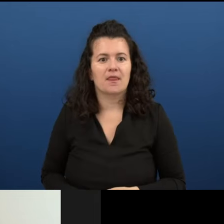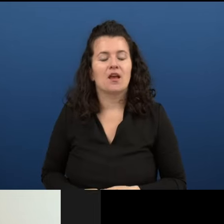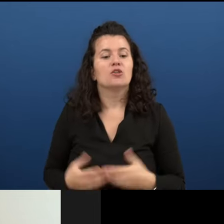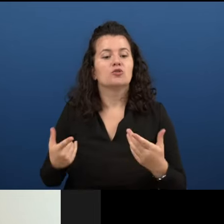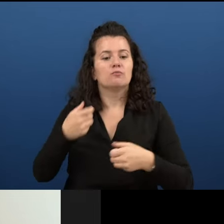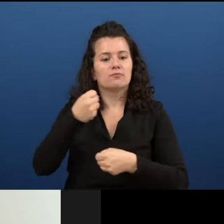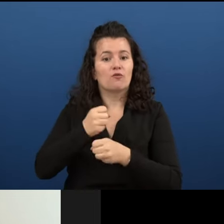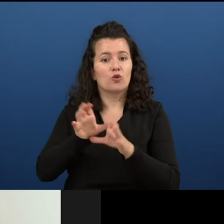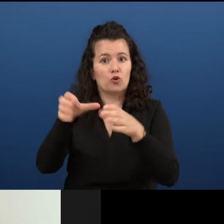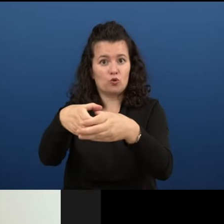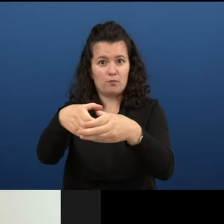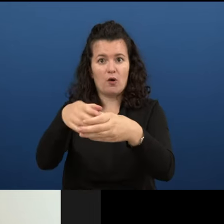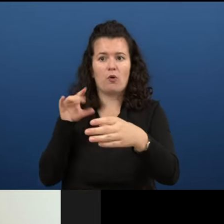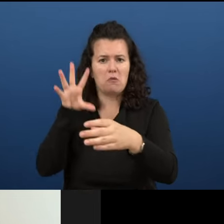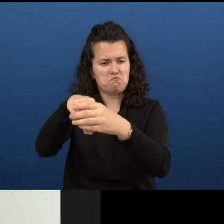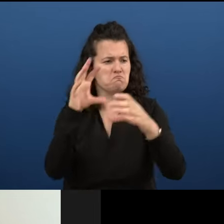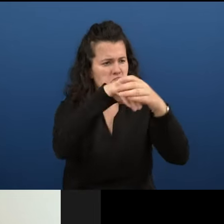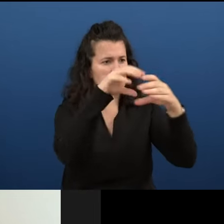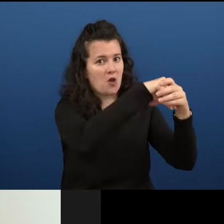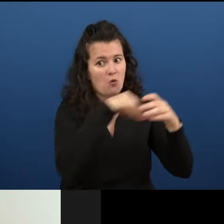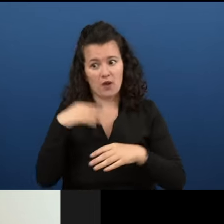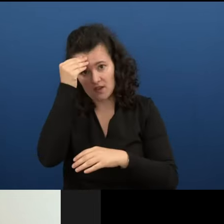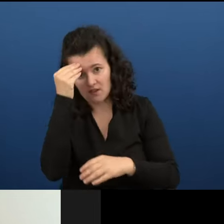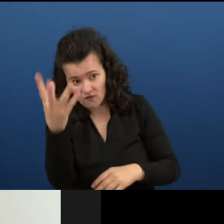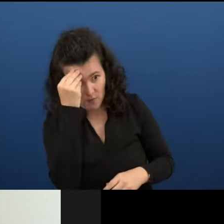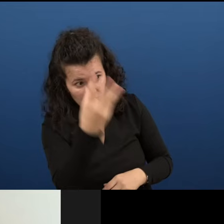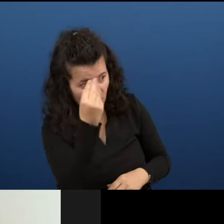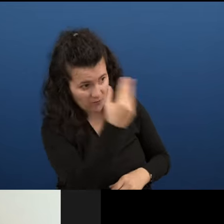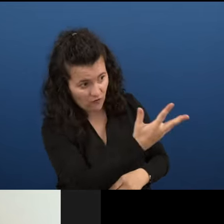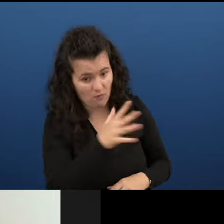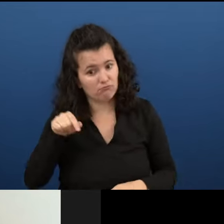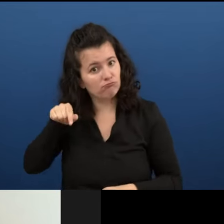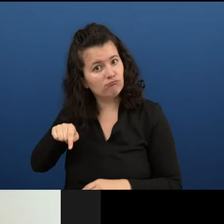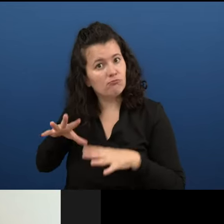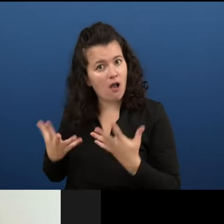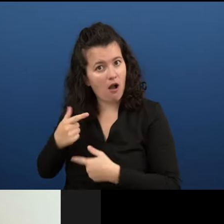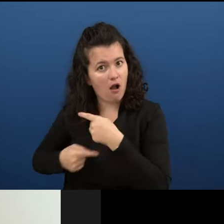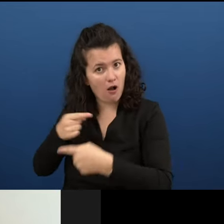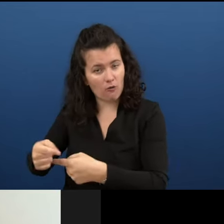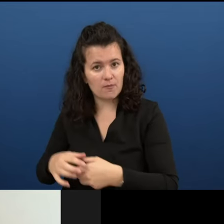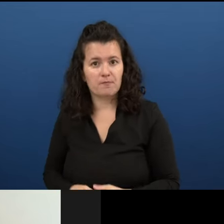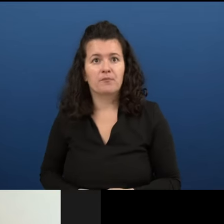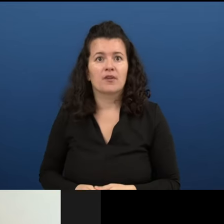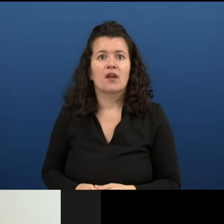best practices by giving them a chance to clearly articulate their day to day experience,